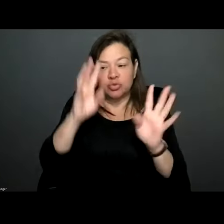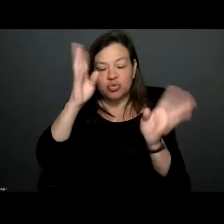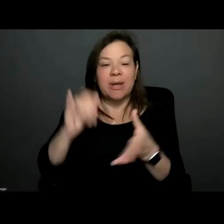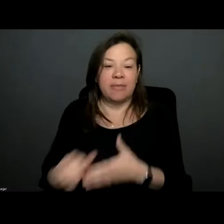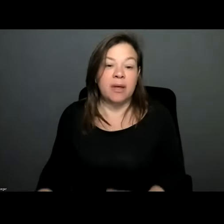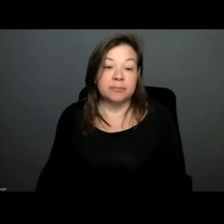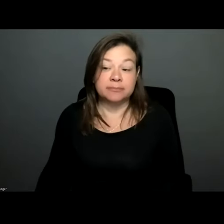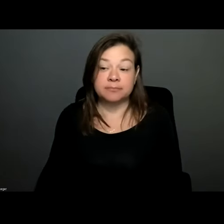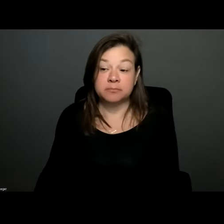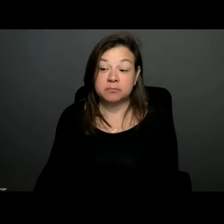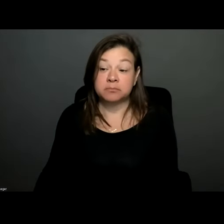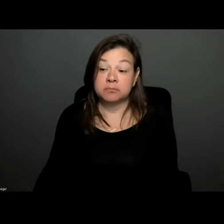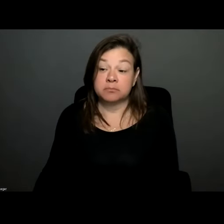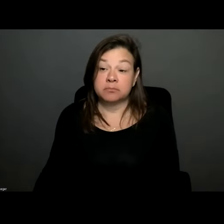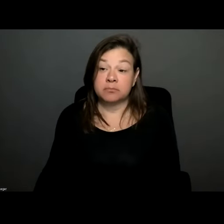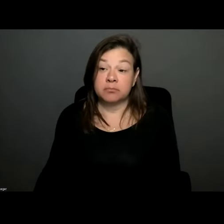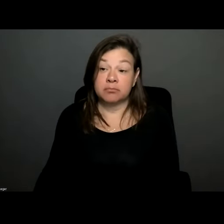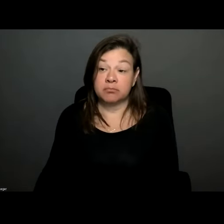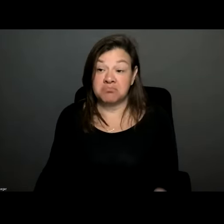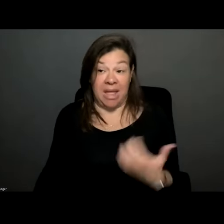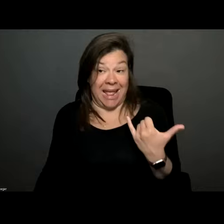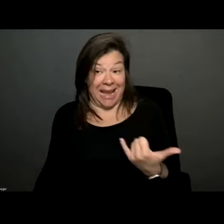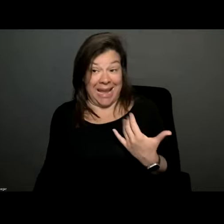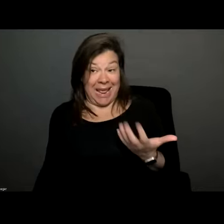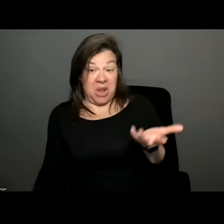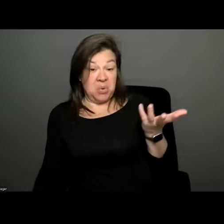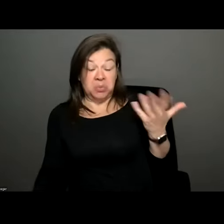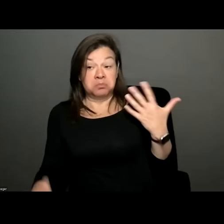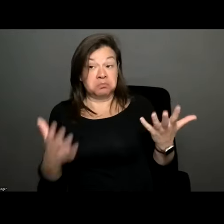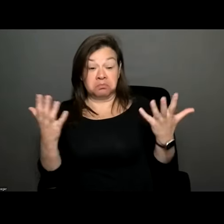And now, even in this point in time, I'm realizing and, like, seeing Lloyd